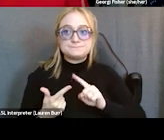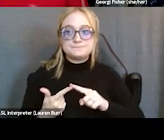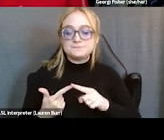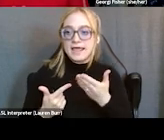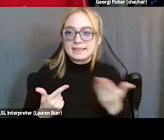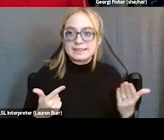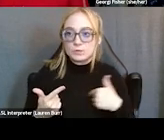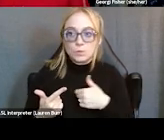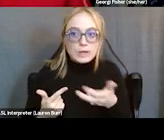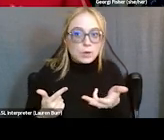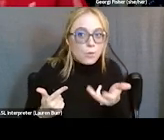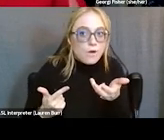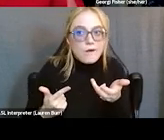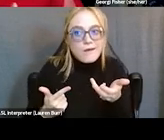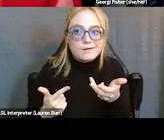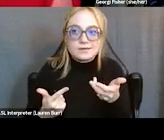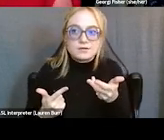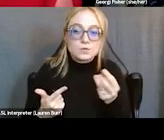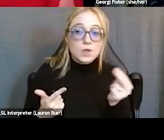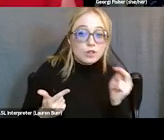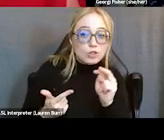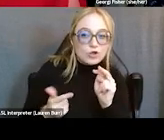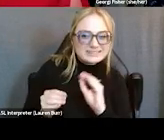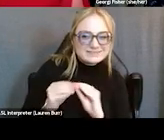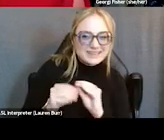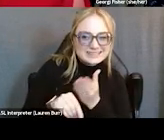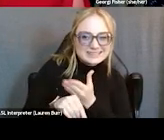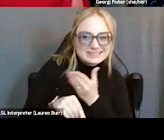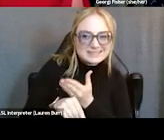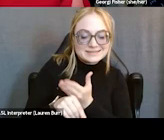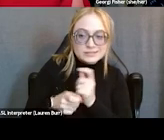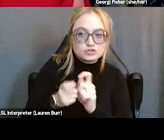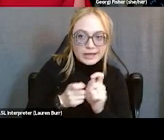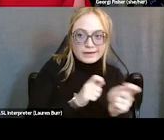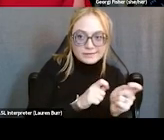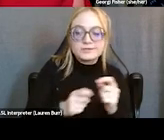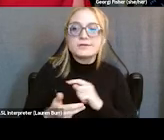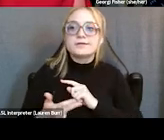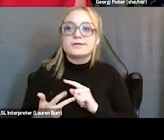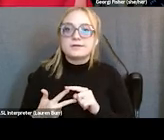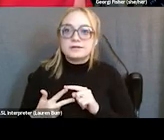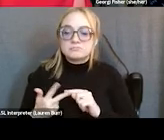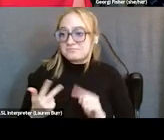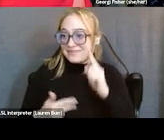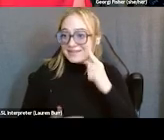we want to kind of like look and revise to make changes. And I think that, you know, Georgi is, you know,